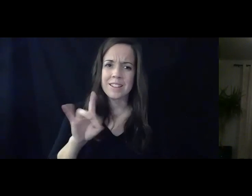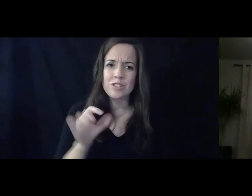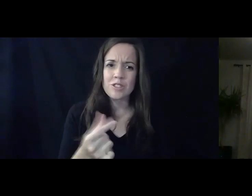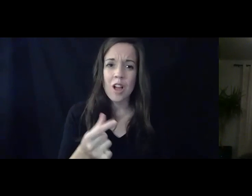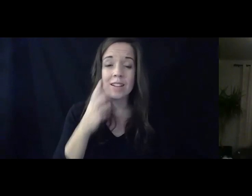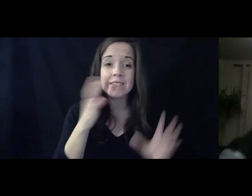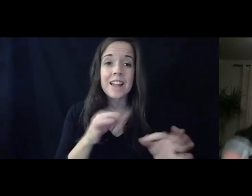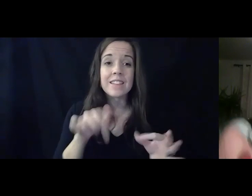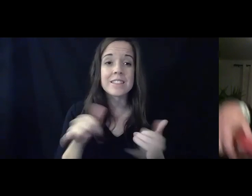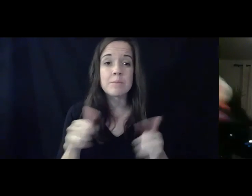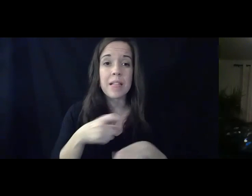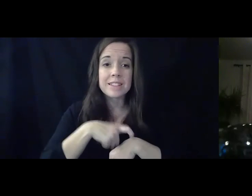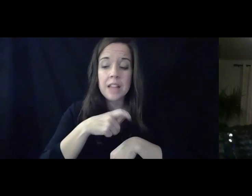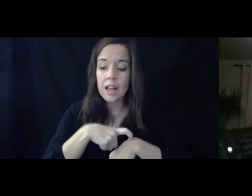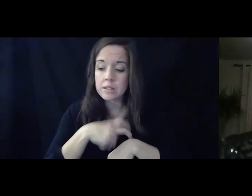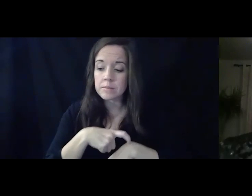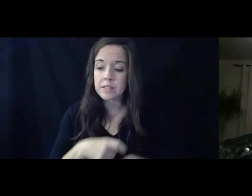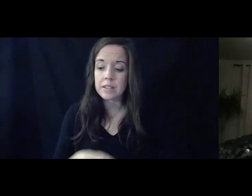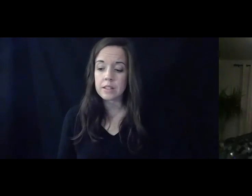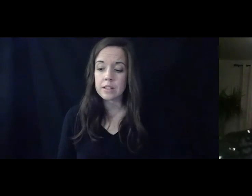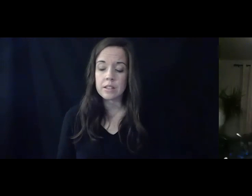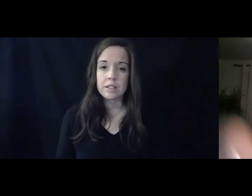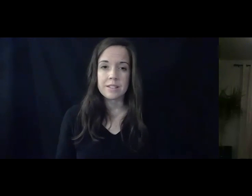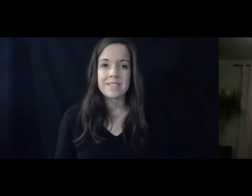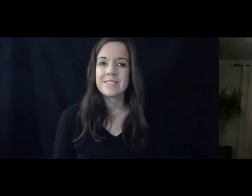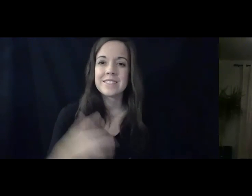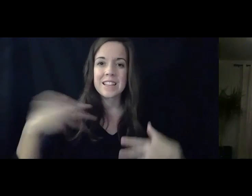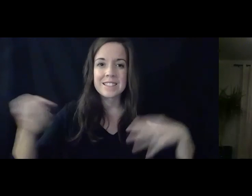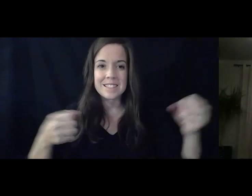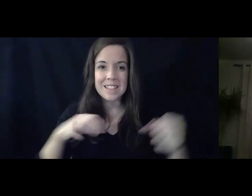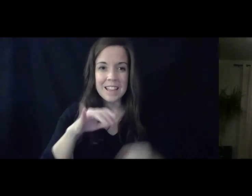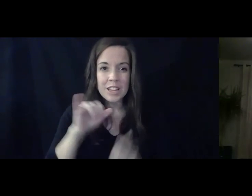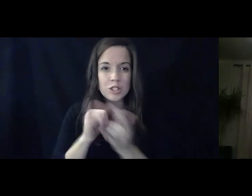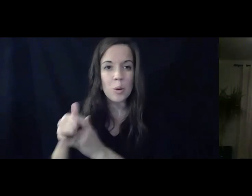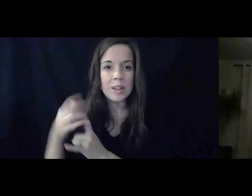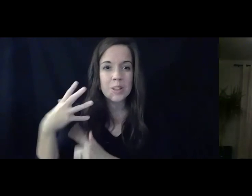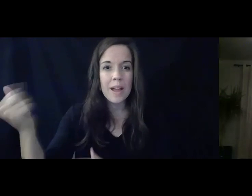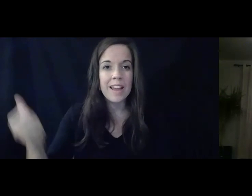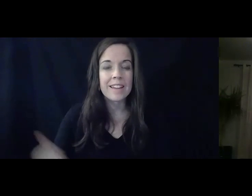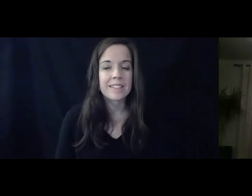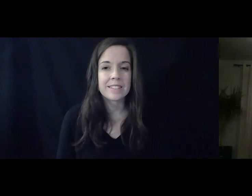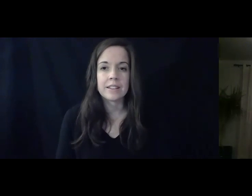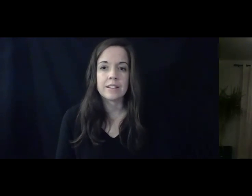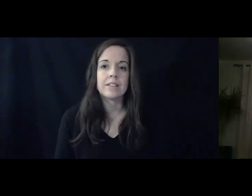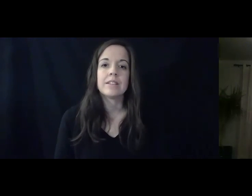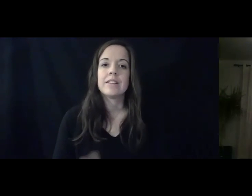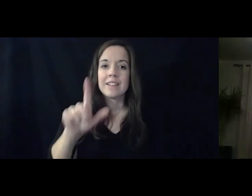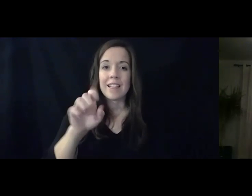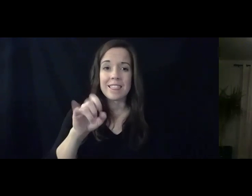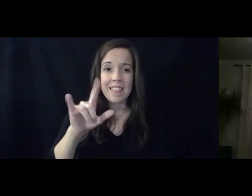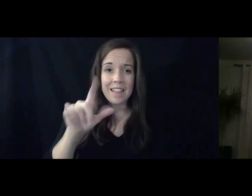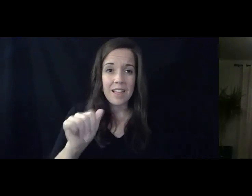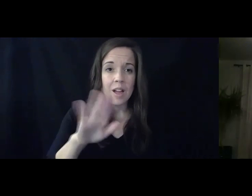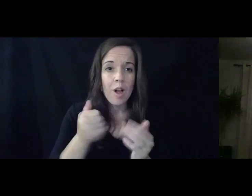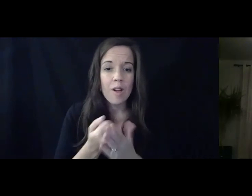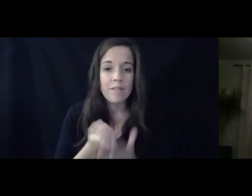so I’m just taking various squeaky toys away. Leila, all of those poems just killed me and